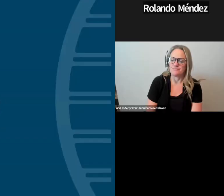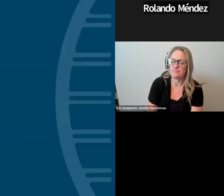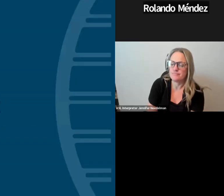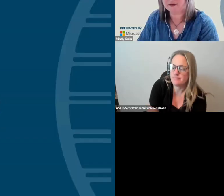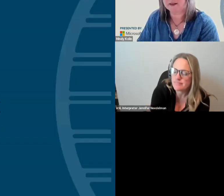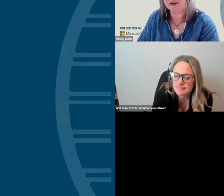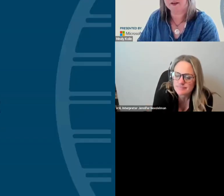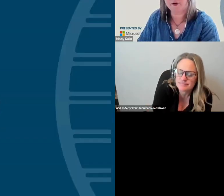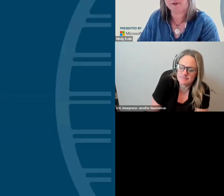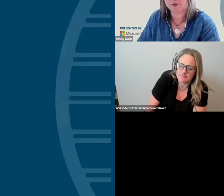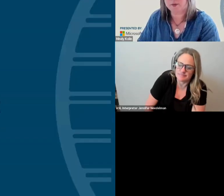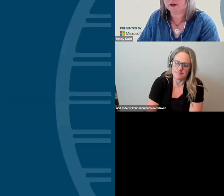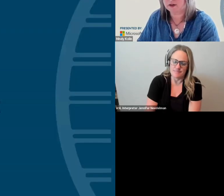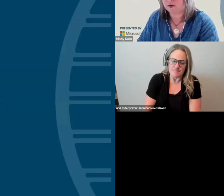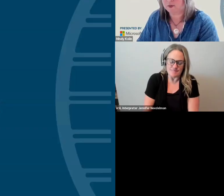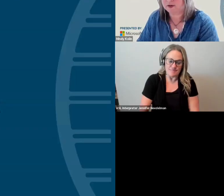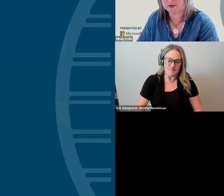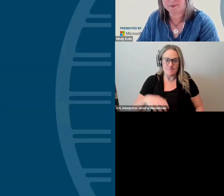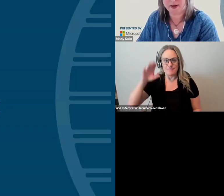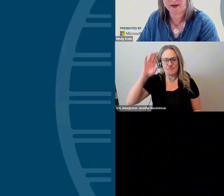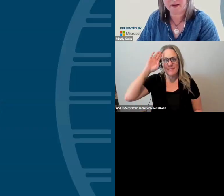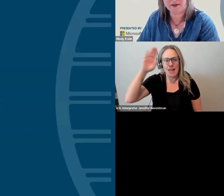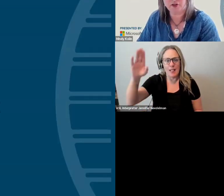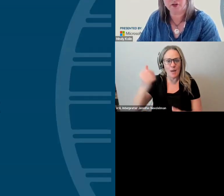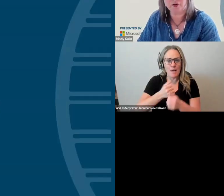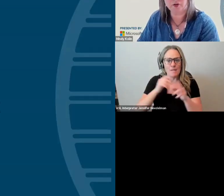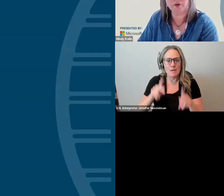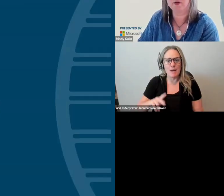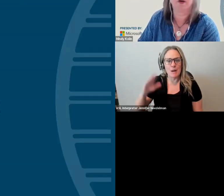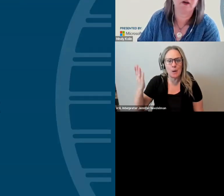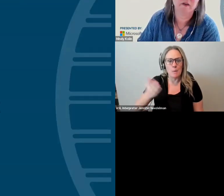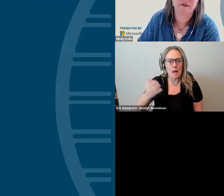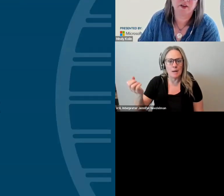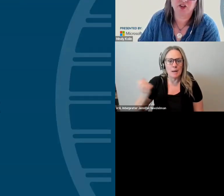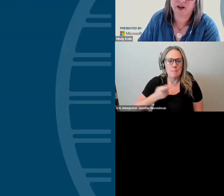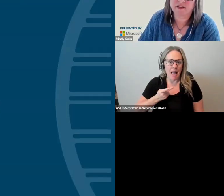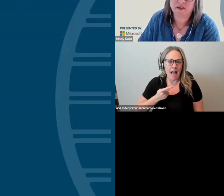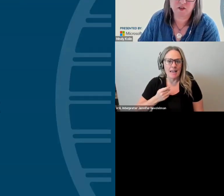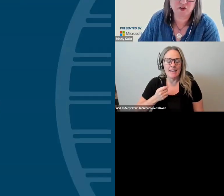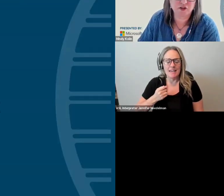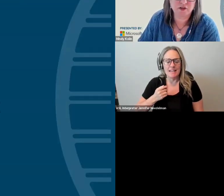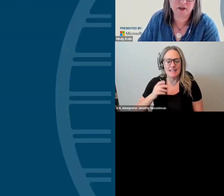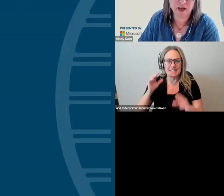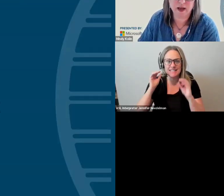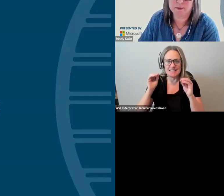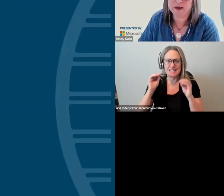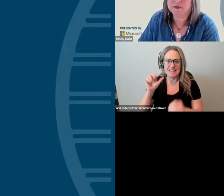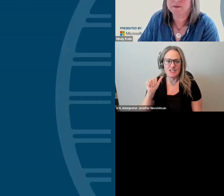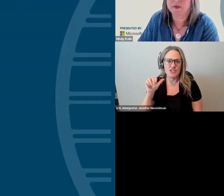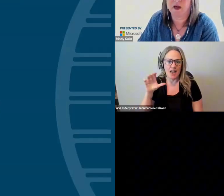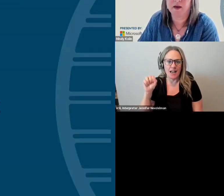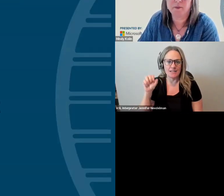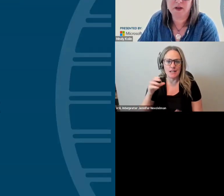All right. Hello everyone. Welcome back to the Teach Access Student Academy.